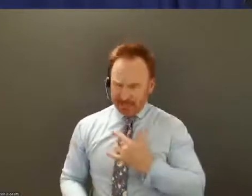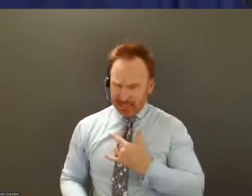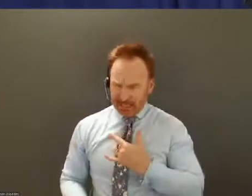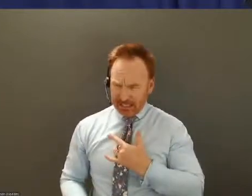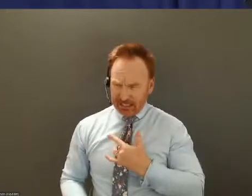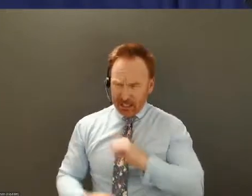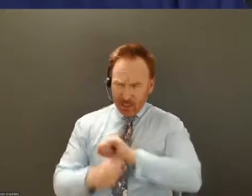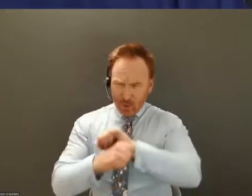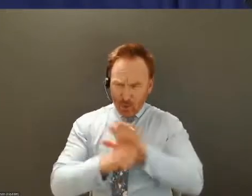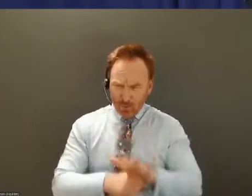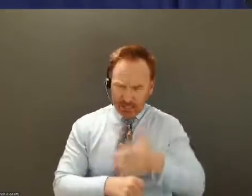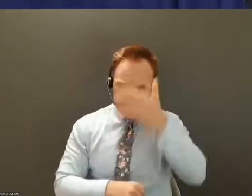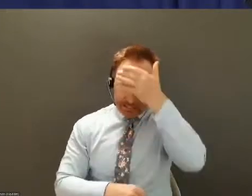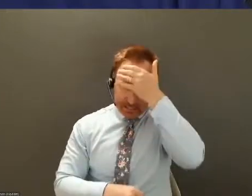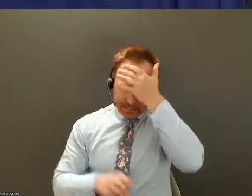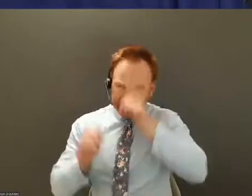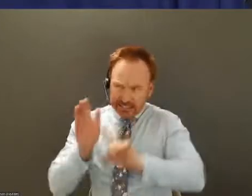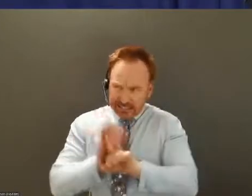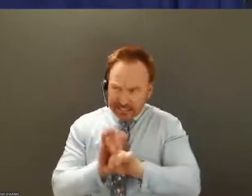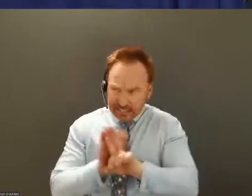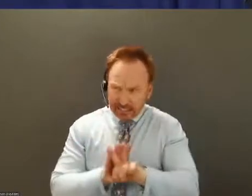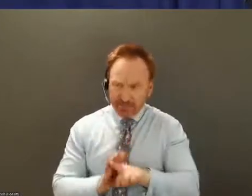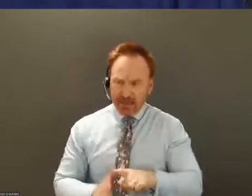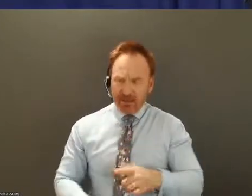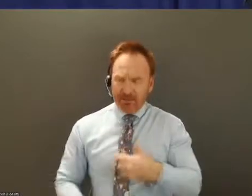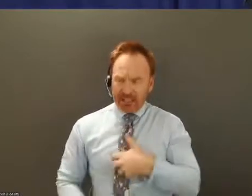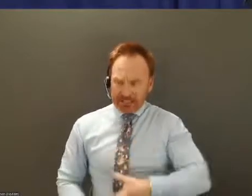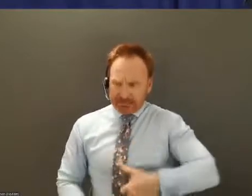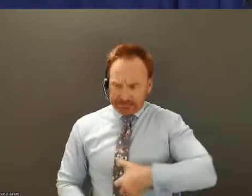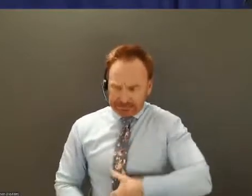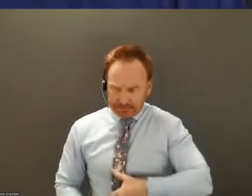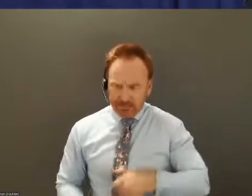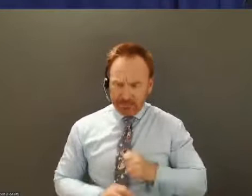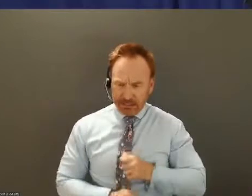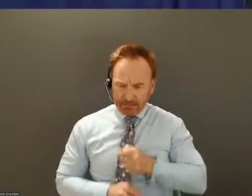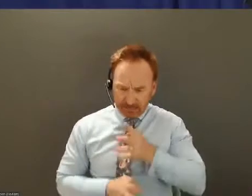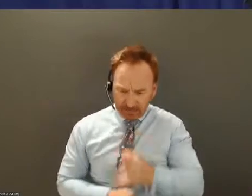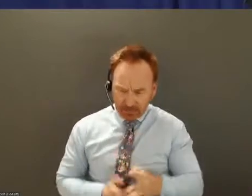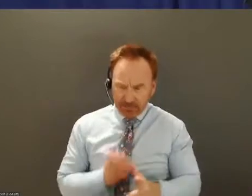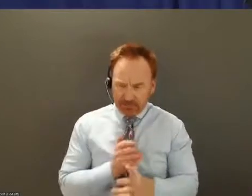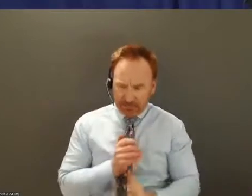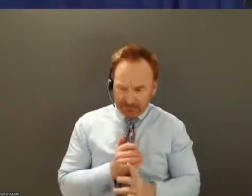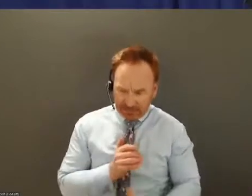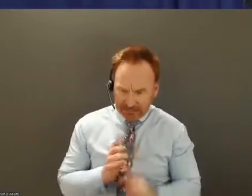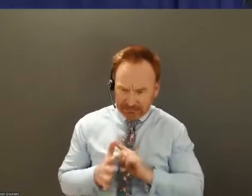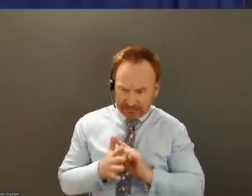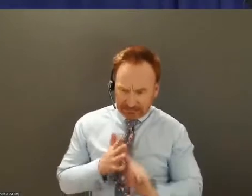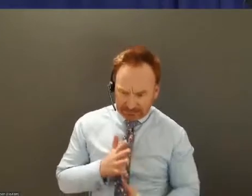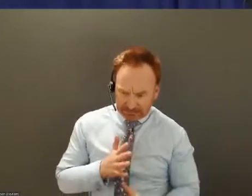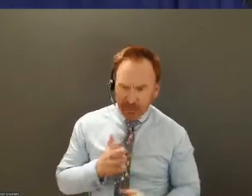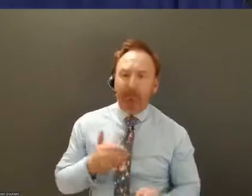important to you and what do you hold dear?